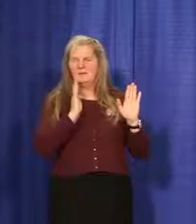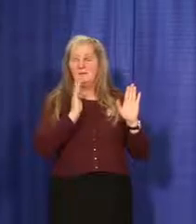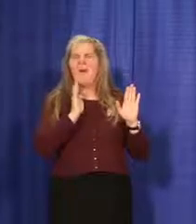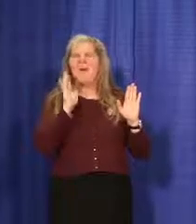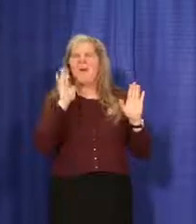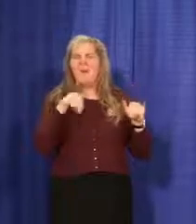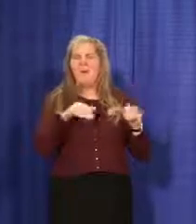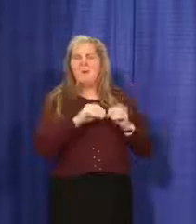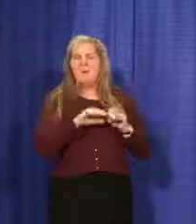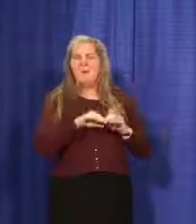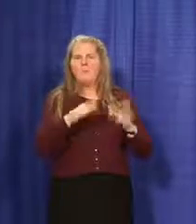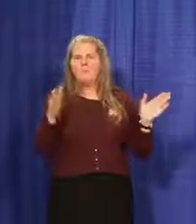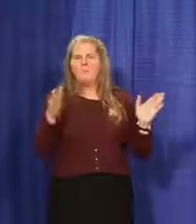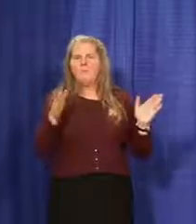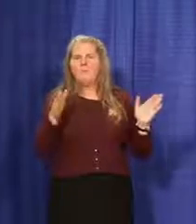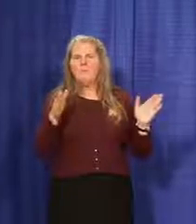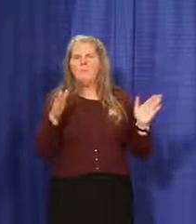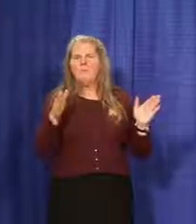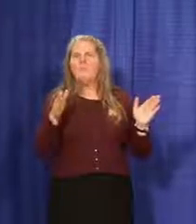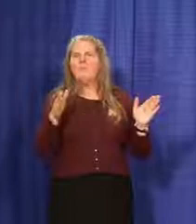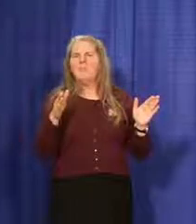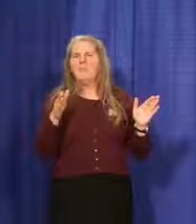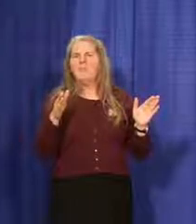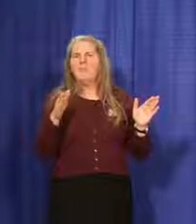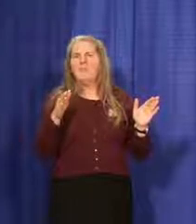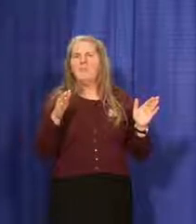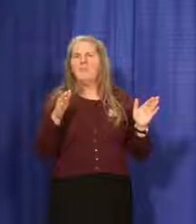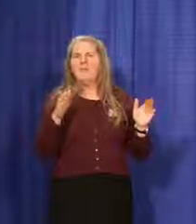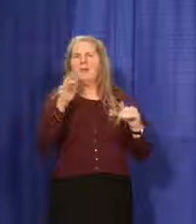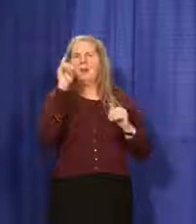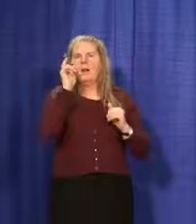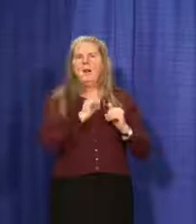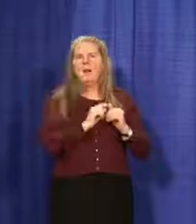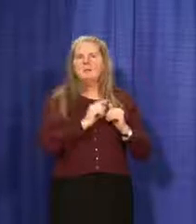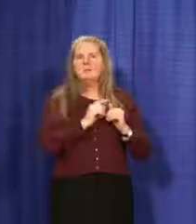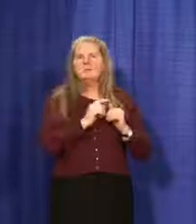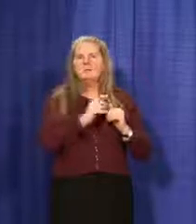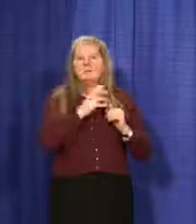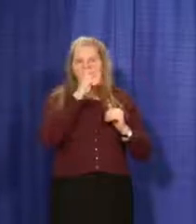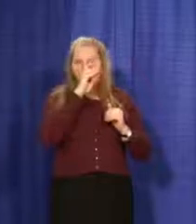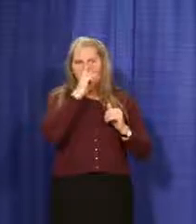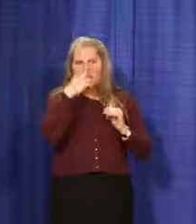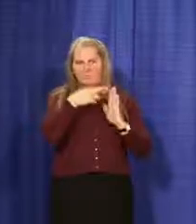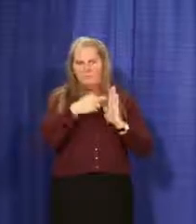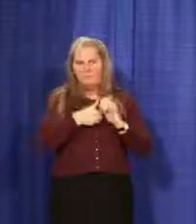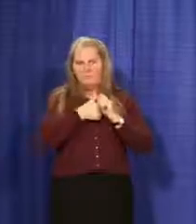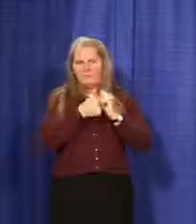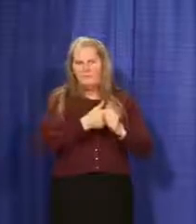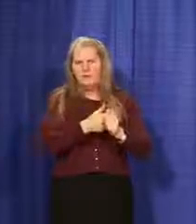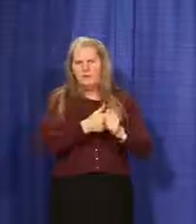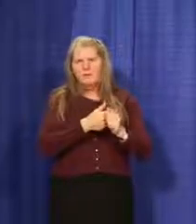of relaxing of restrictions that, in retrospect, might be